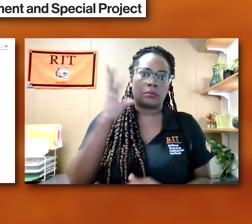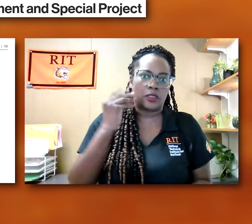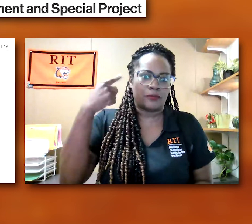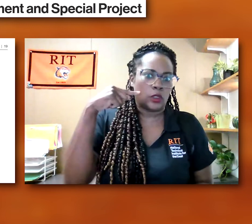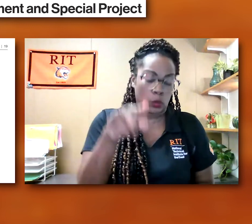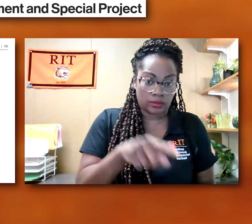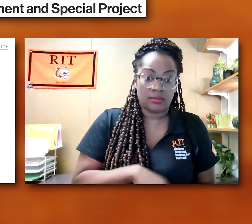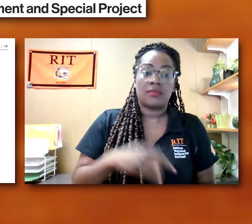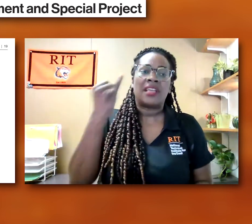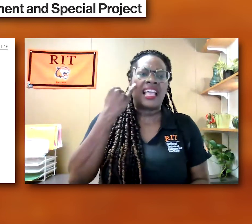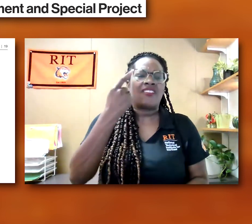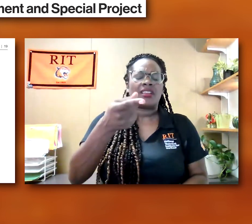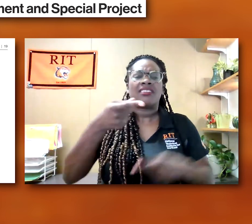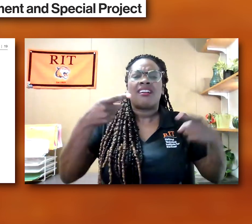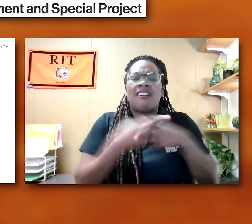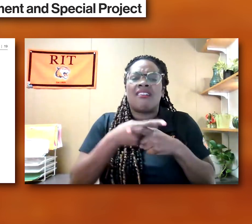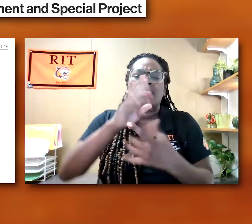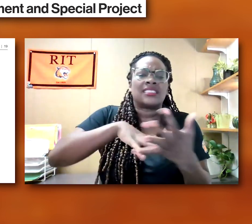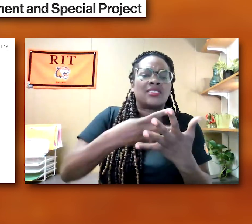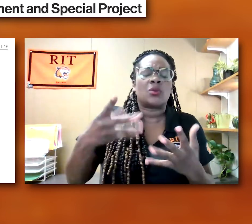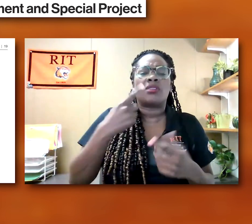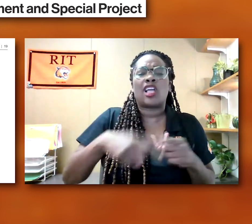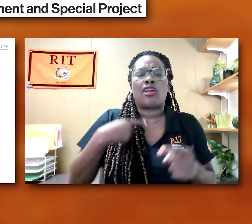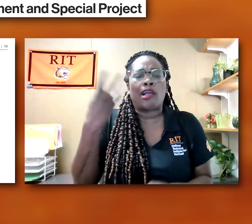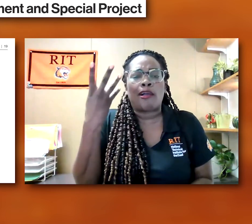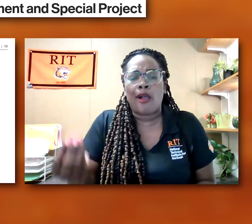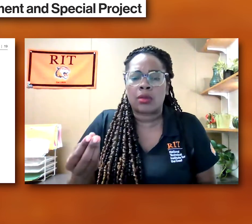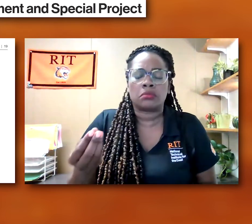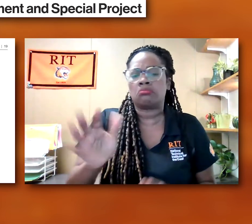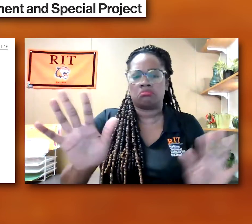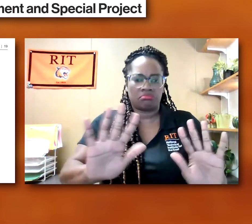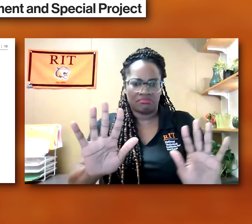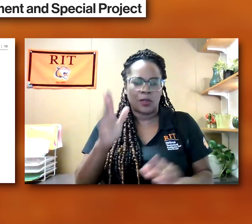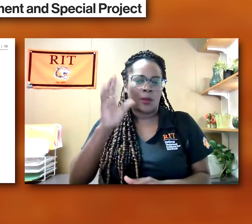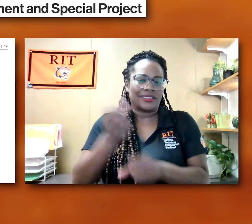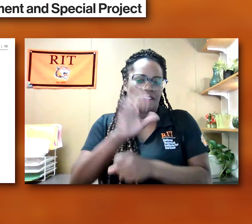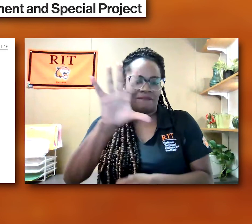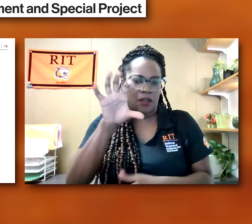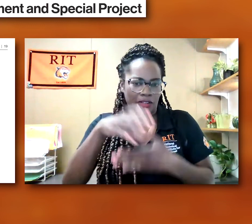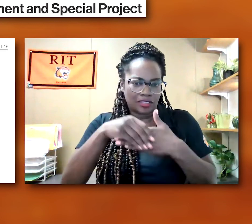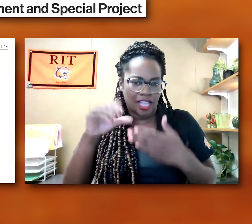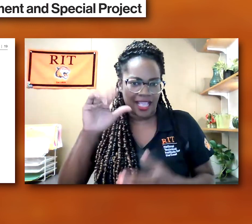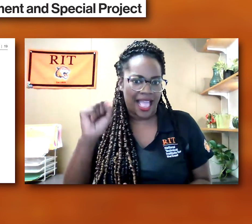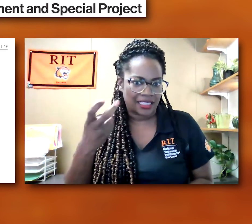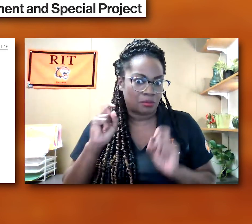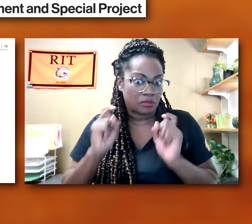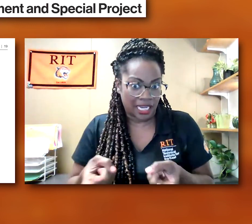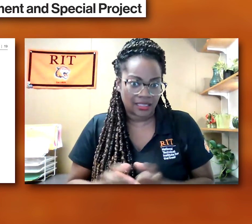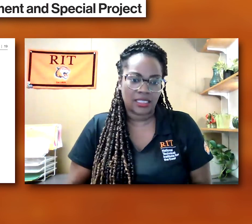and it's a really, really amazing experience for students who haven't heard about it. Perhaps you have some sort of conflict with your schedule.